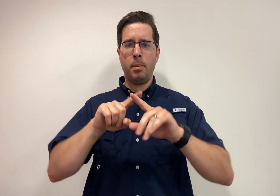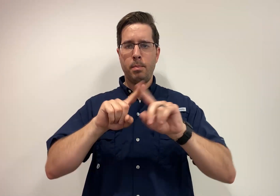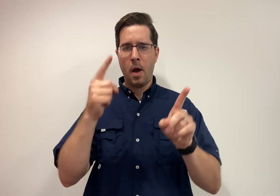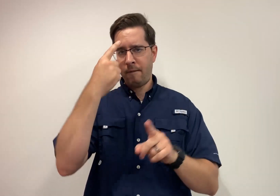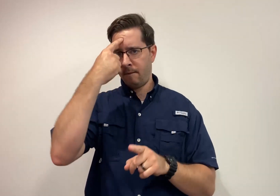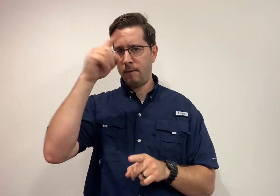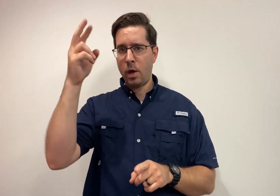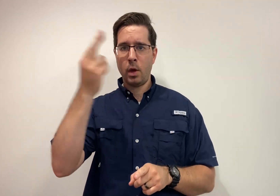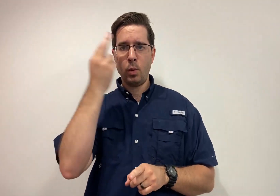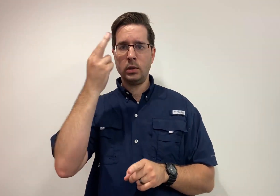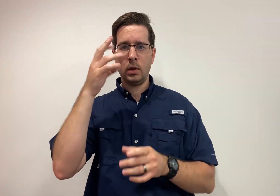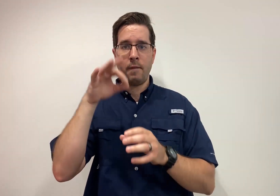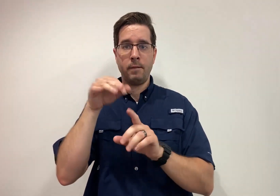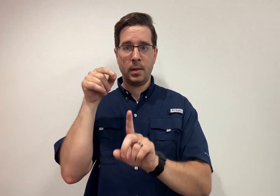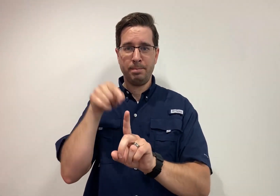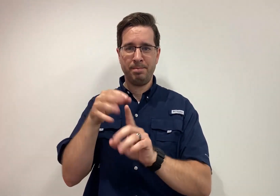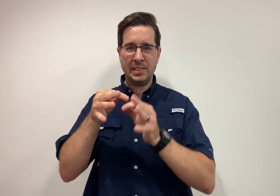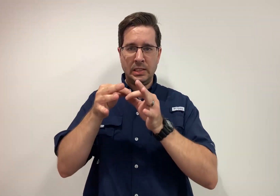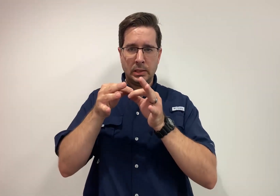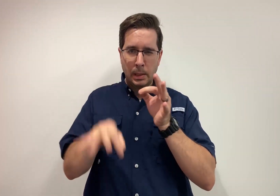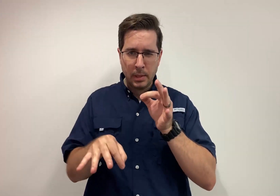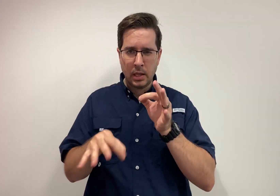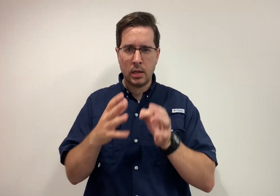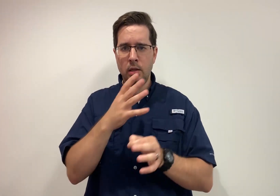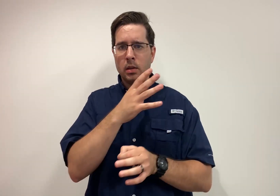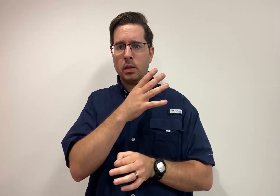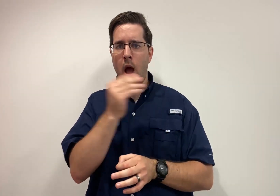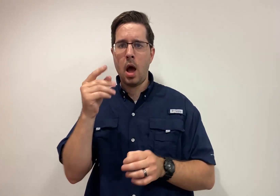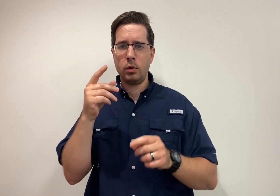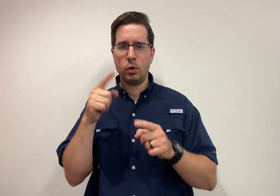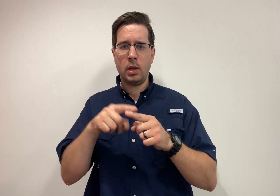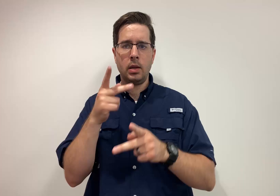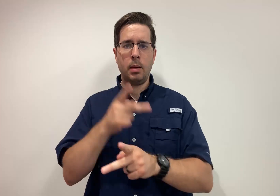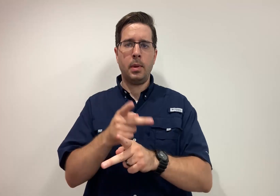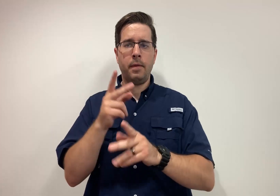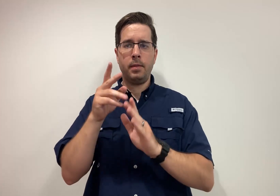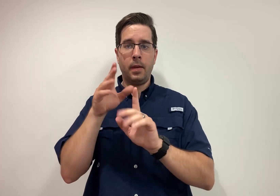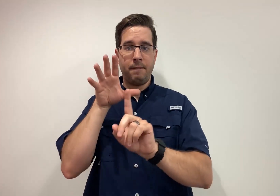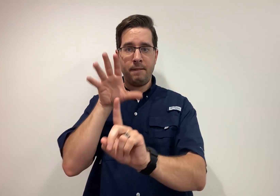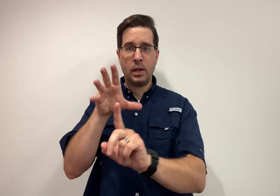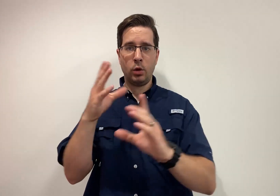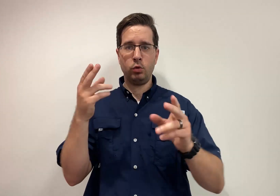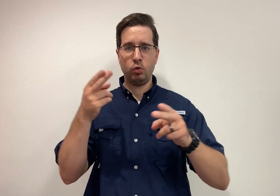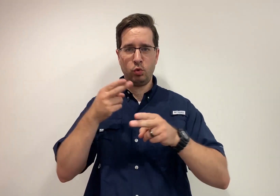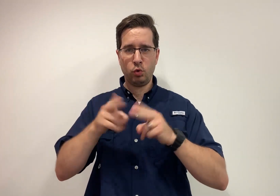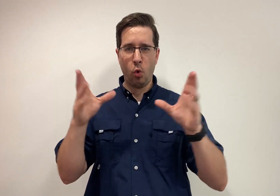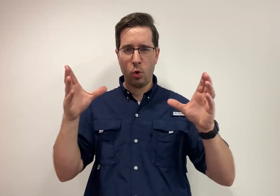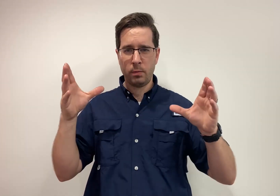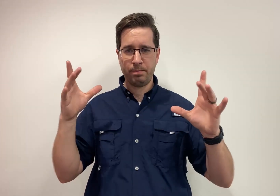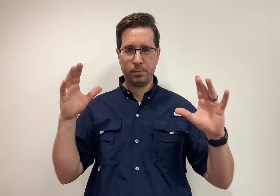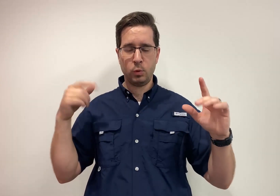but for the sake of the simplicity and to keep this video short,